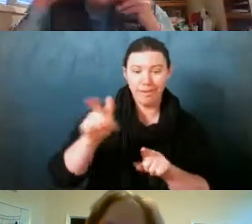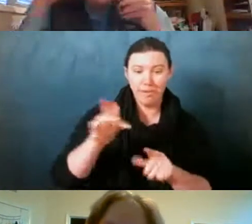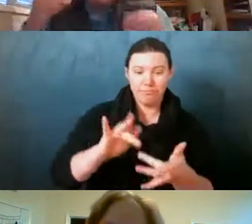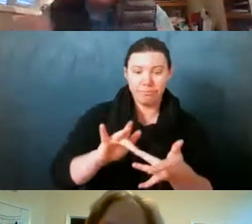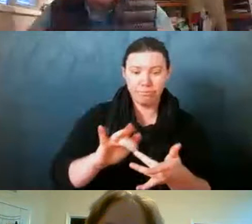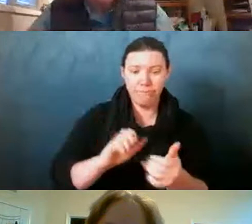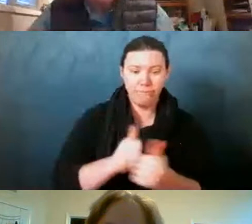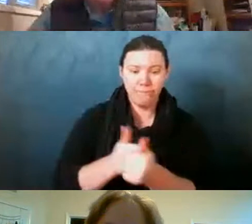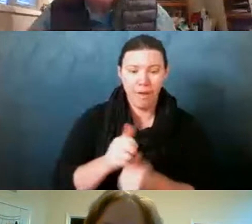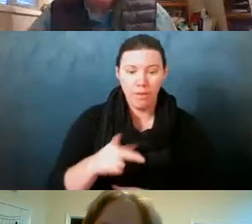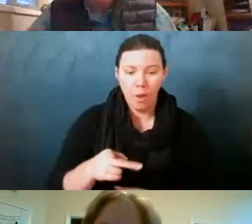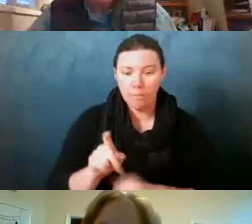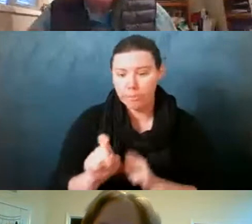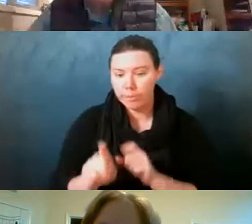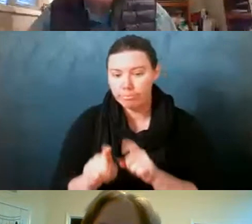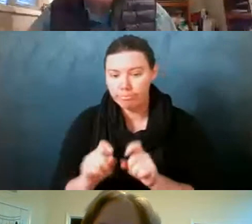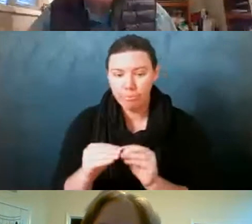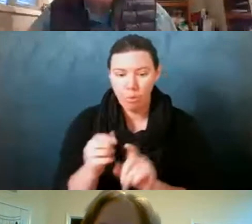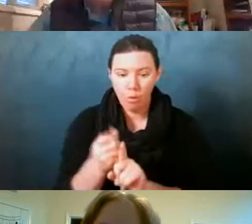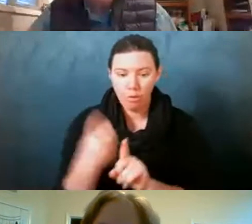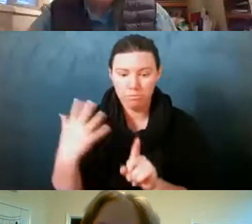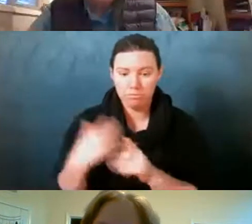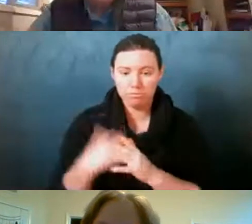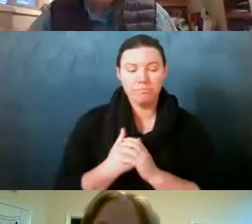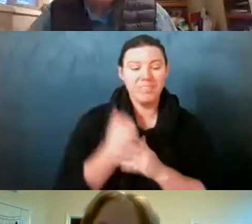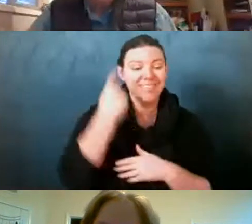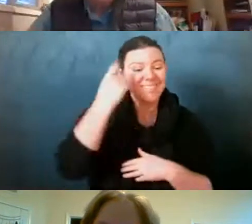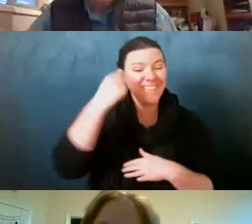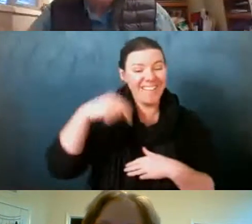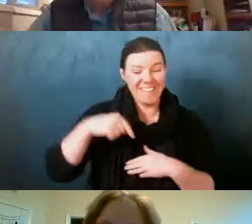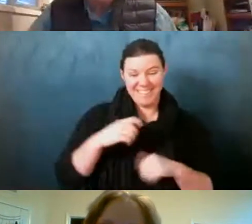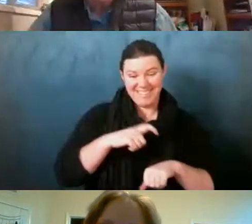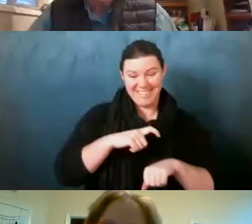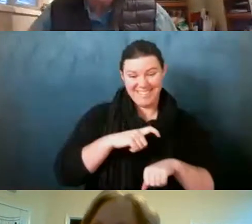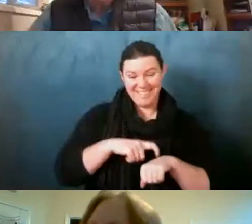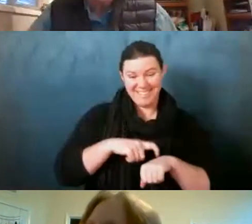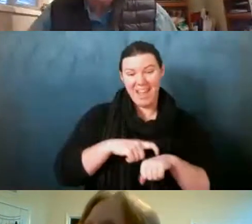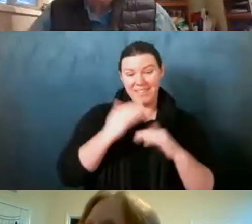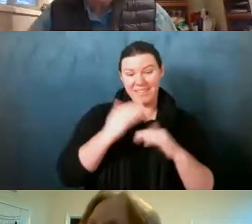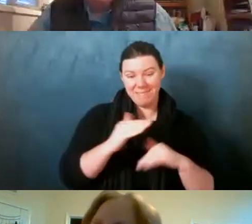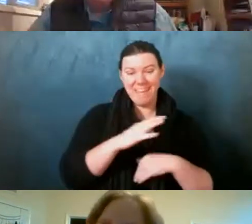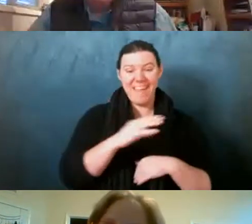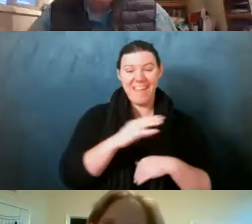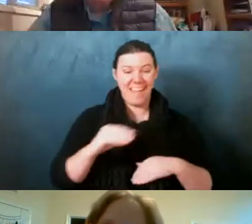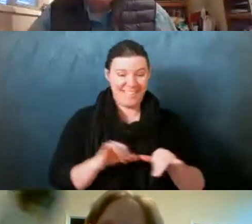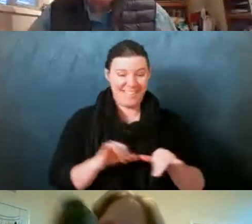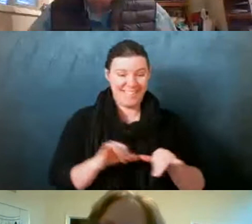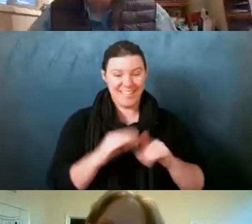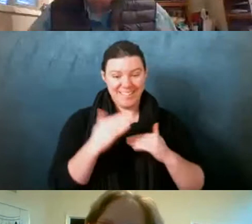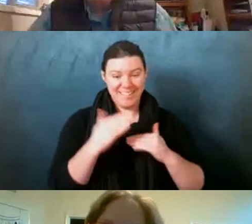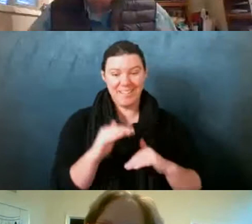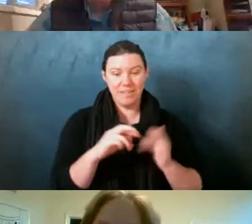and as well as the time limit. And so, as a result, we'll ask you to be aware of the time